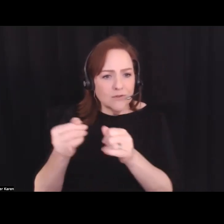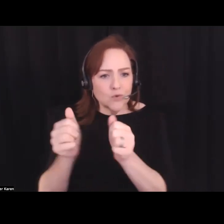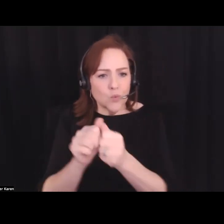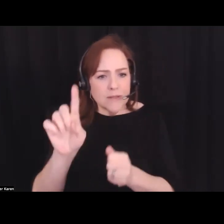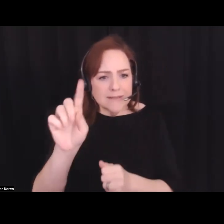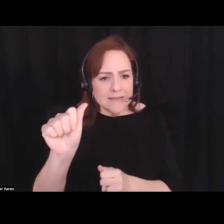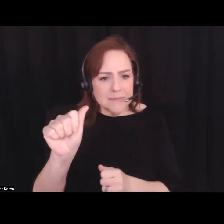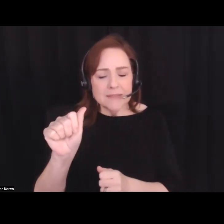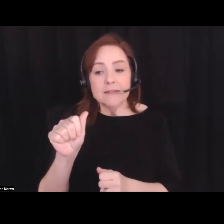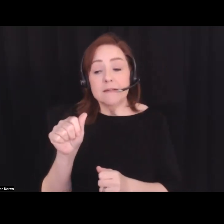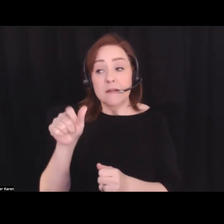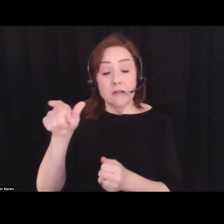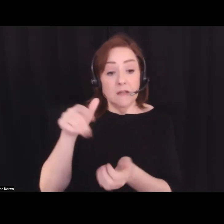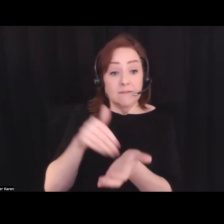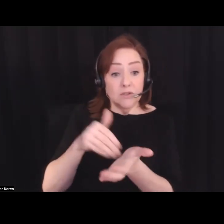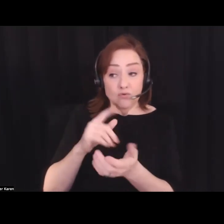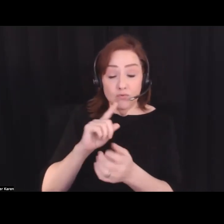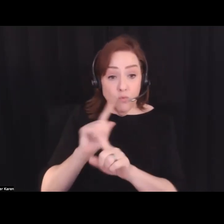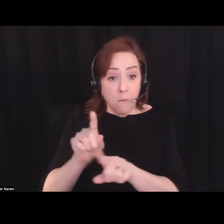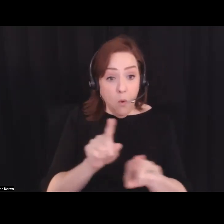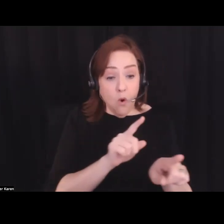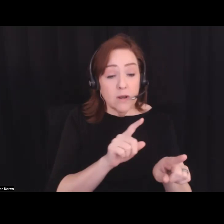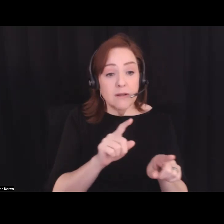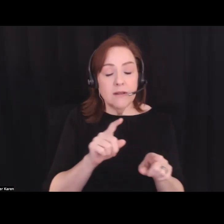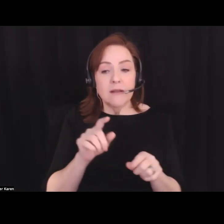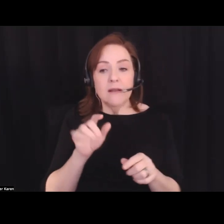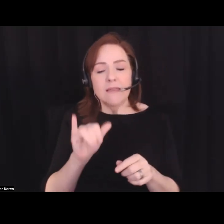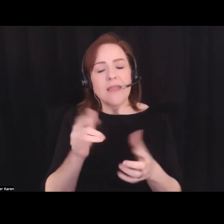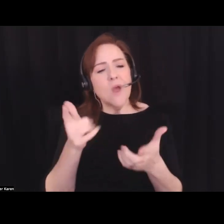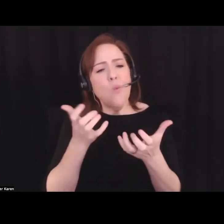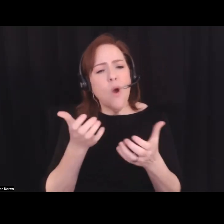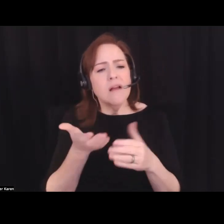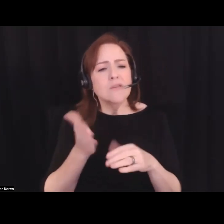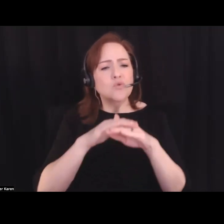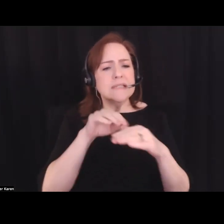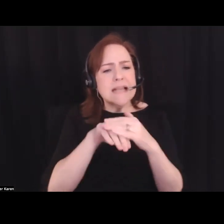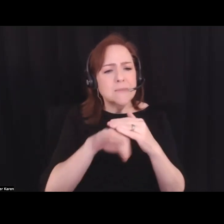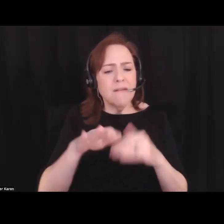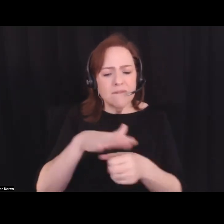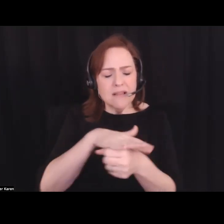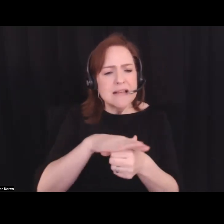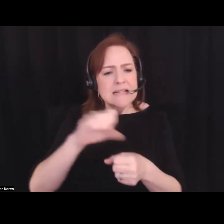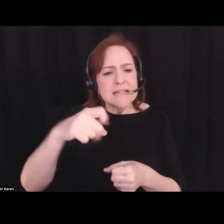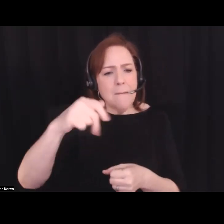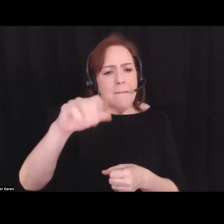that the physician reported wanted the increase in accessibility of space for physical disabilities